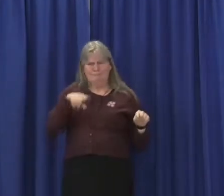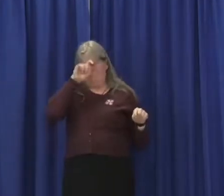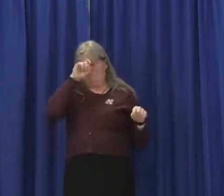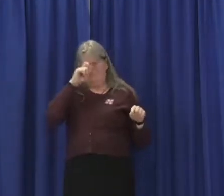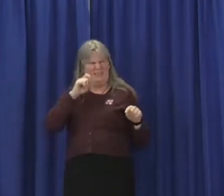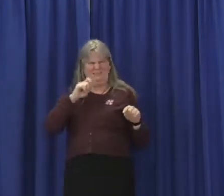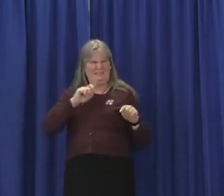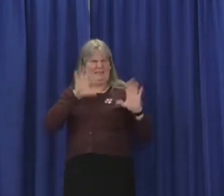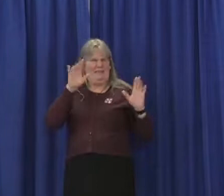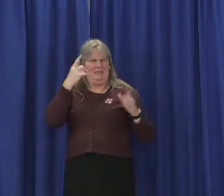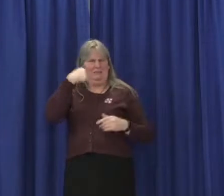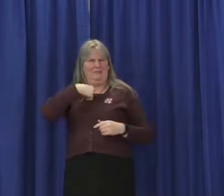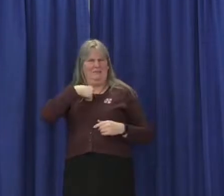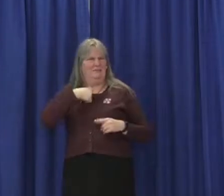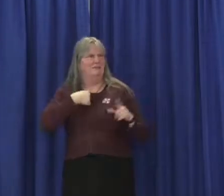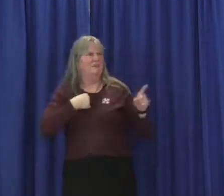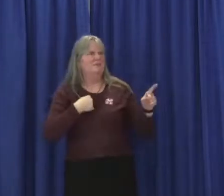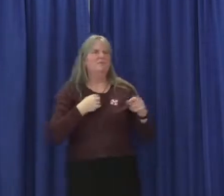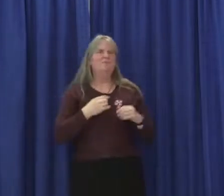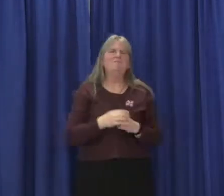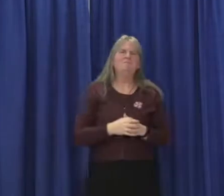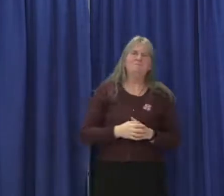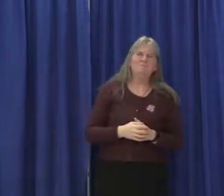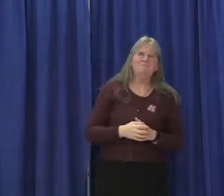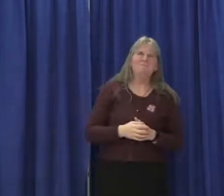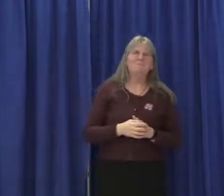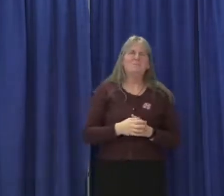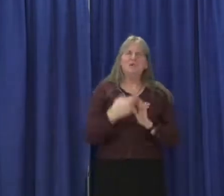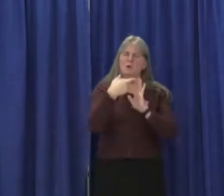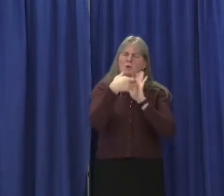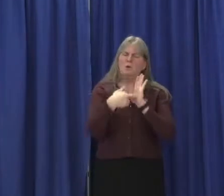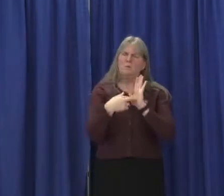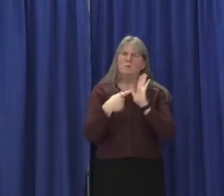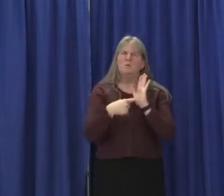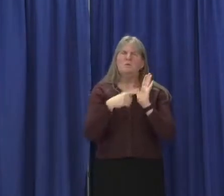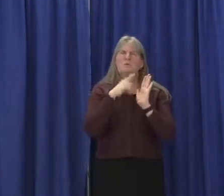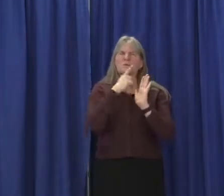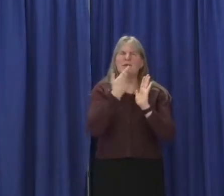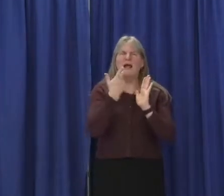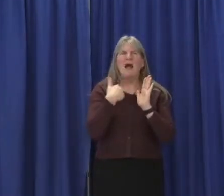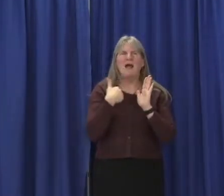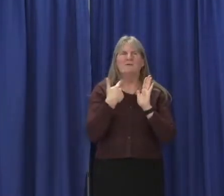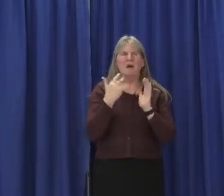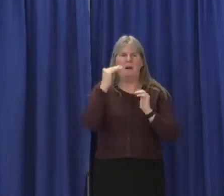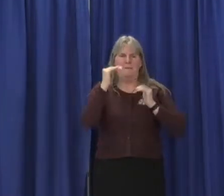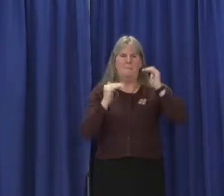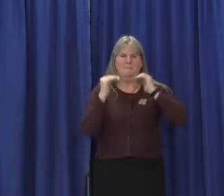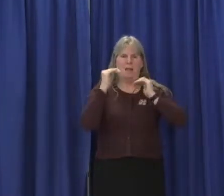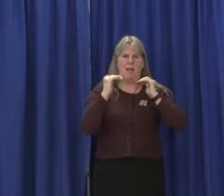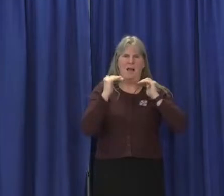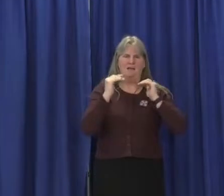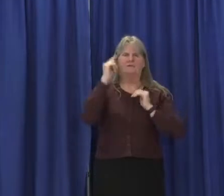> Thanks, Haley. Yeah, you know, the-- the restrictions are really meant to balance the needs of reducing contacts, that's the